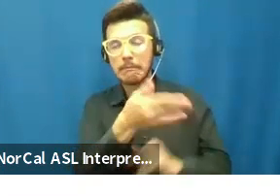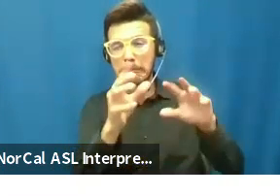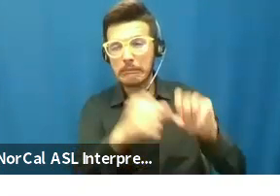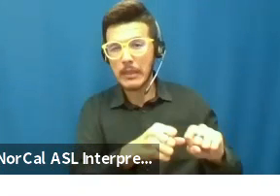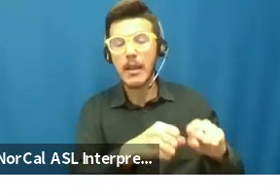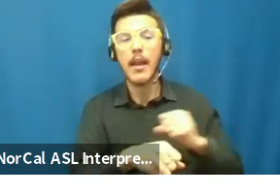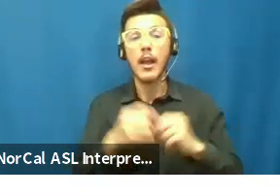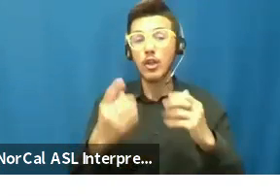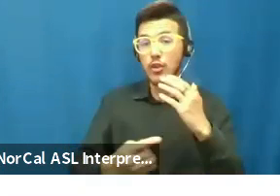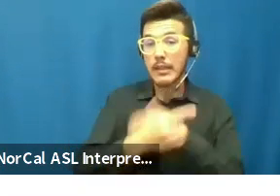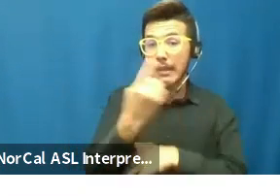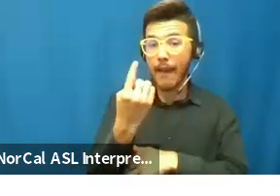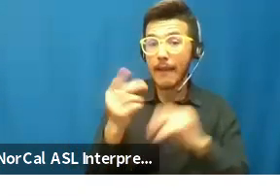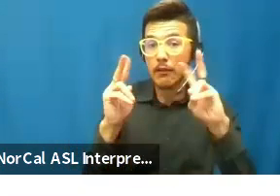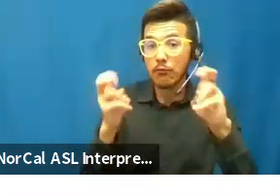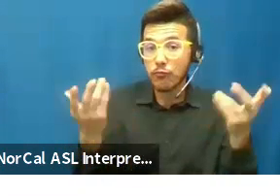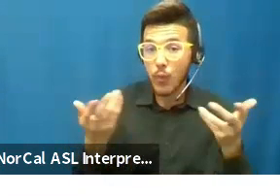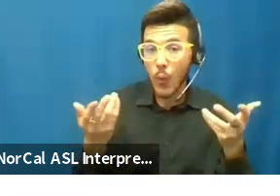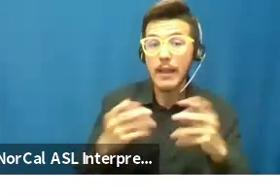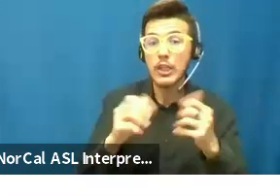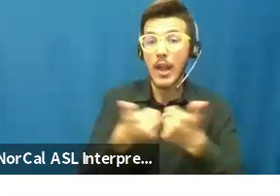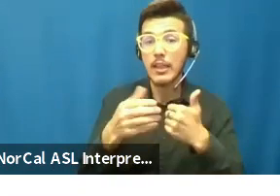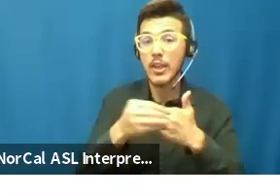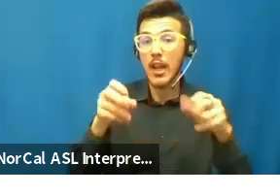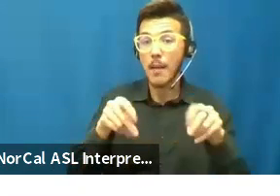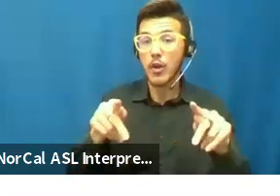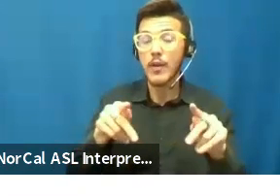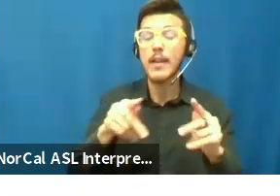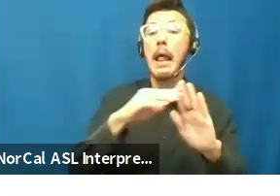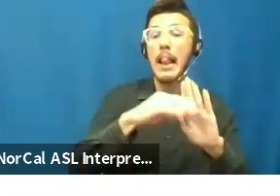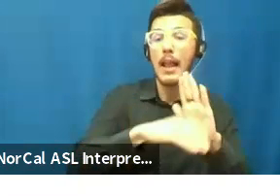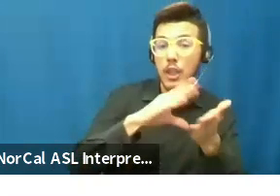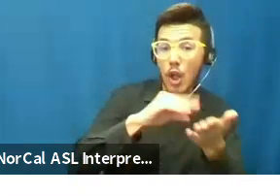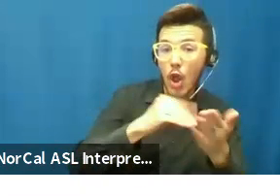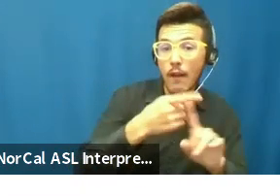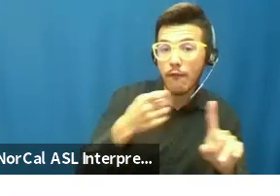Session is entitled "Challenges and Opportunities: Lessons Learned from ADA Coordinators Working